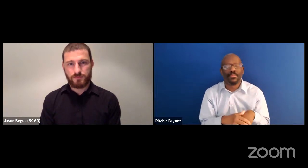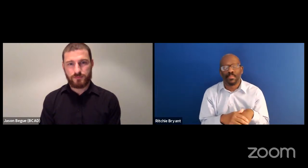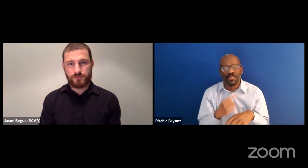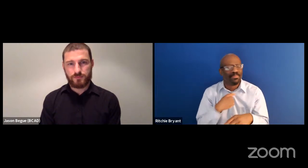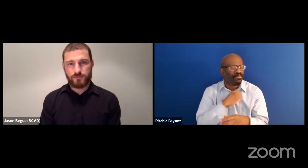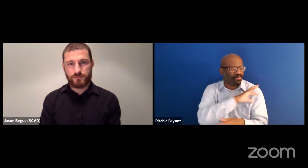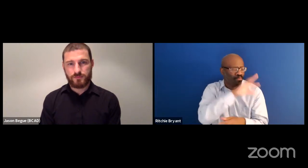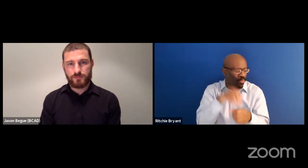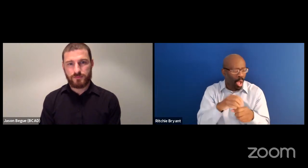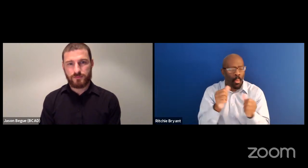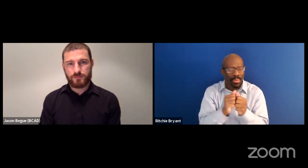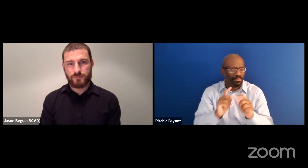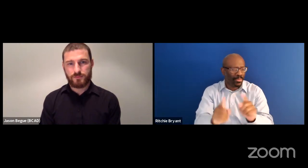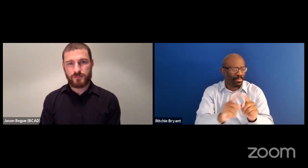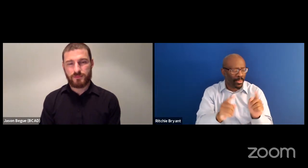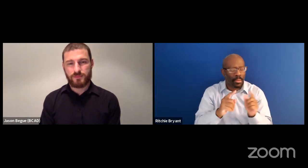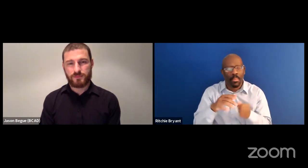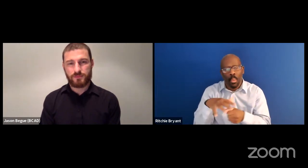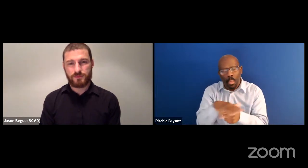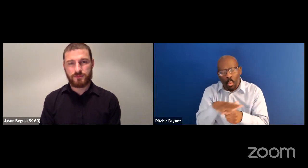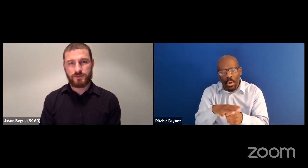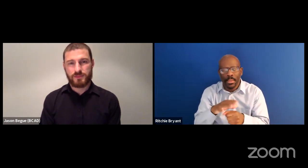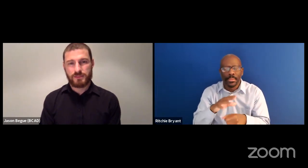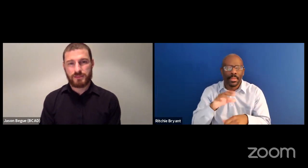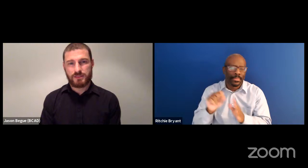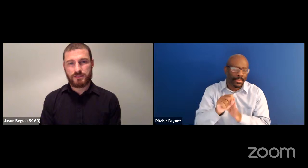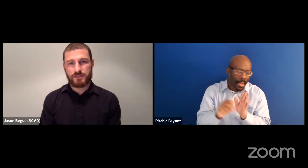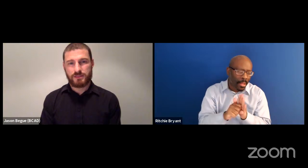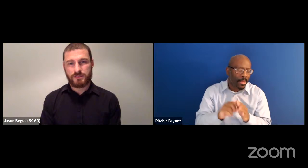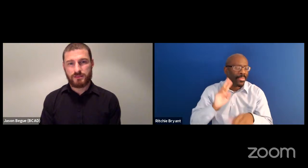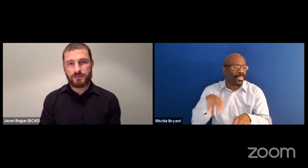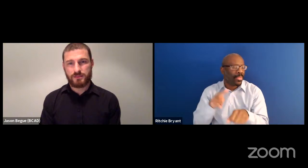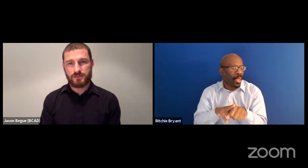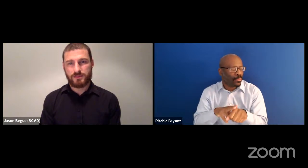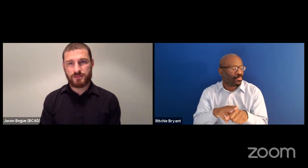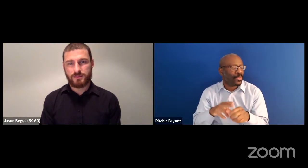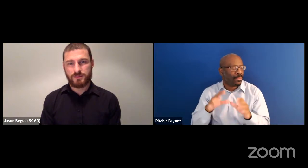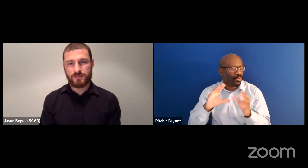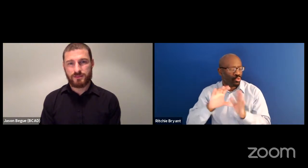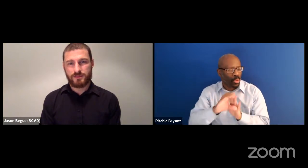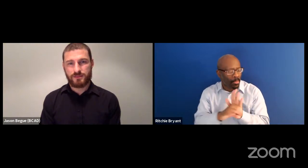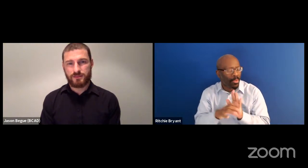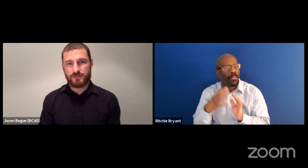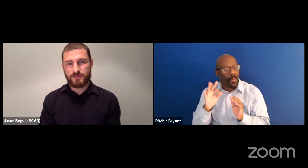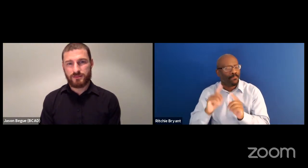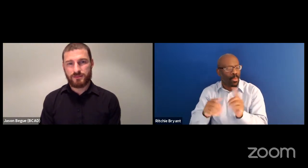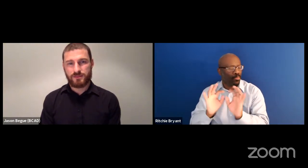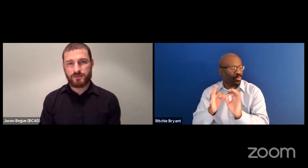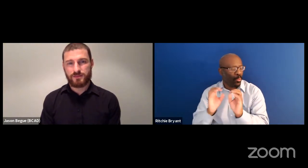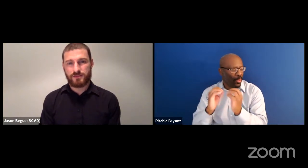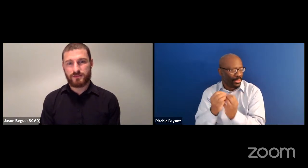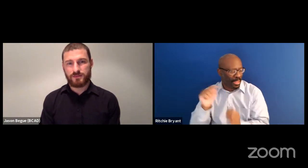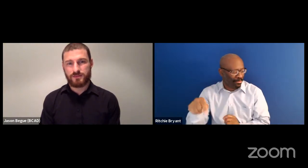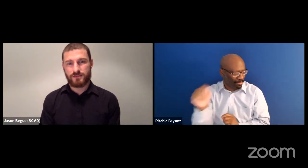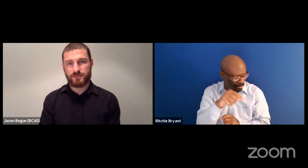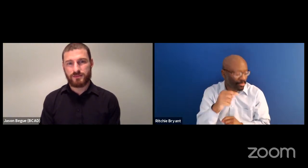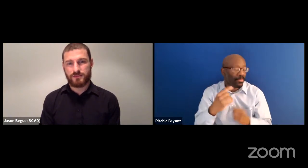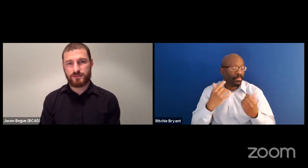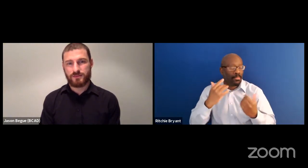interpreter. I've been involved with the local, state and national level in various capacities